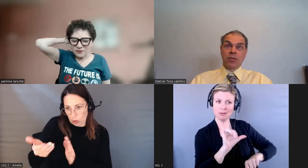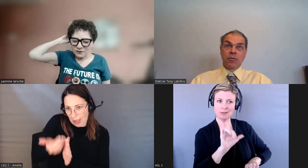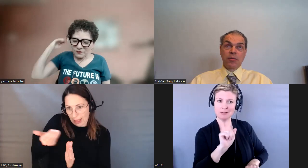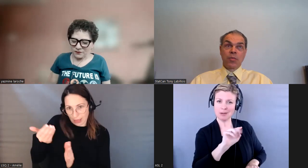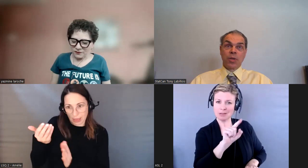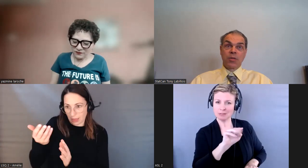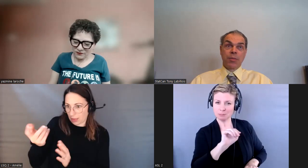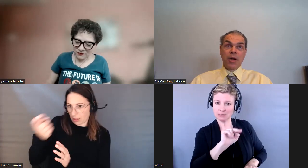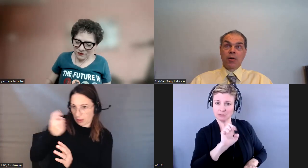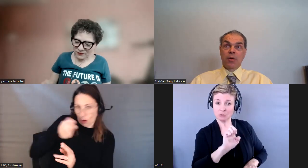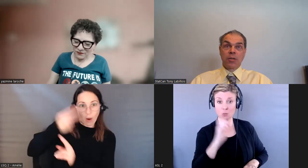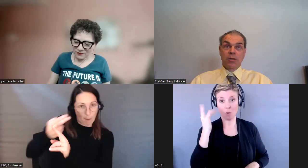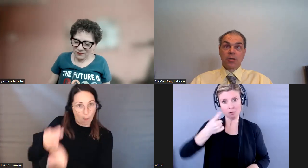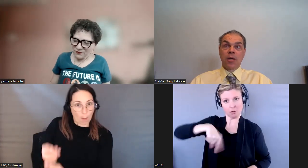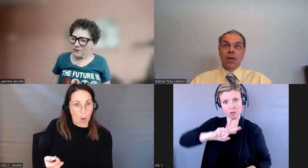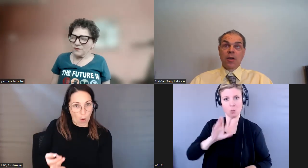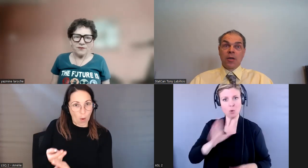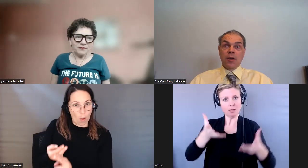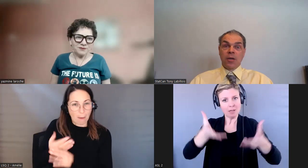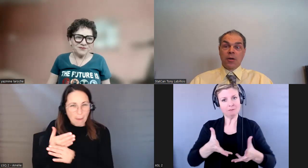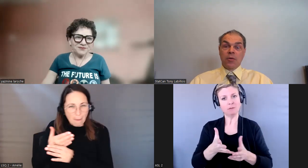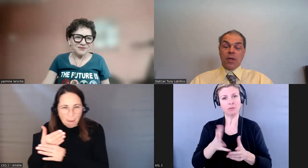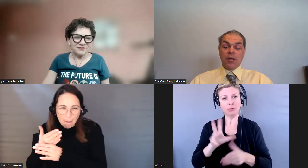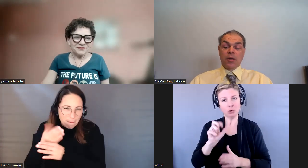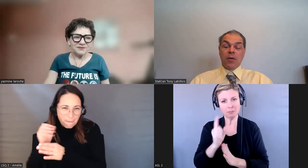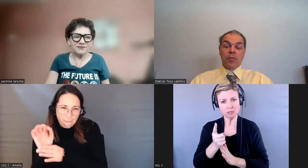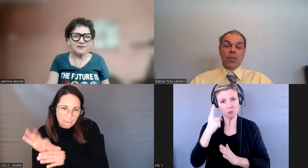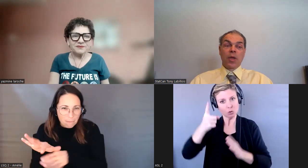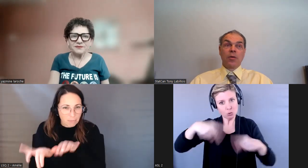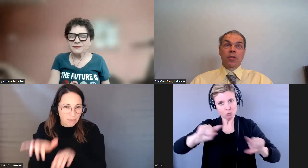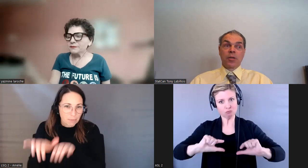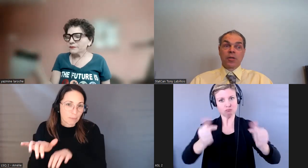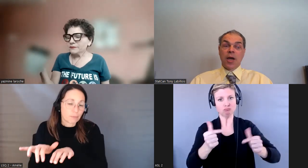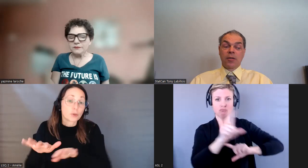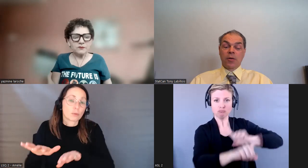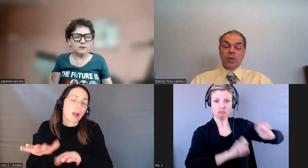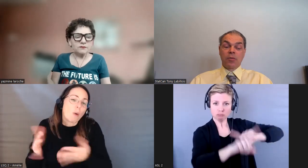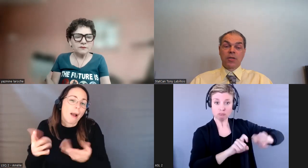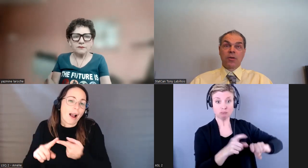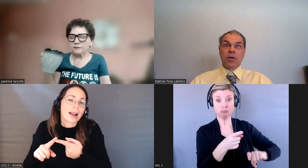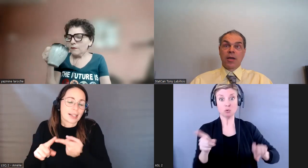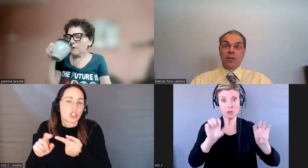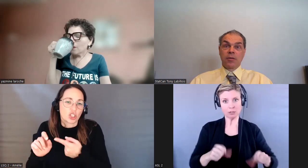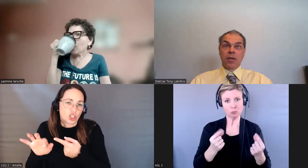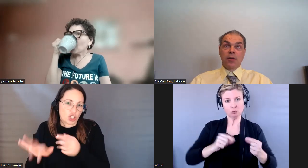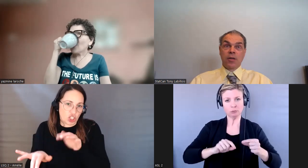so please prepare your questions either with um using the chat or raising your end and